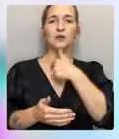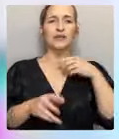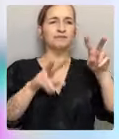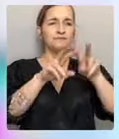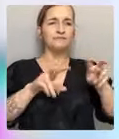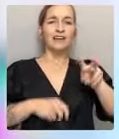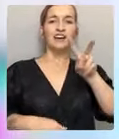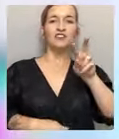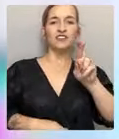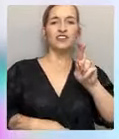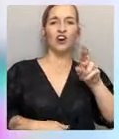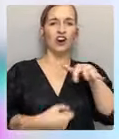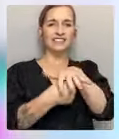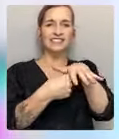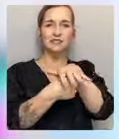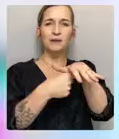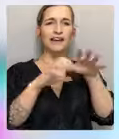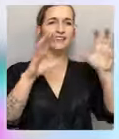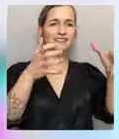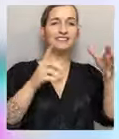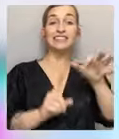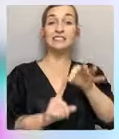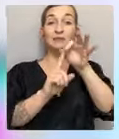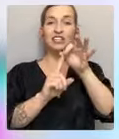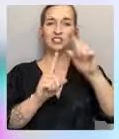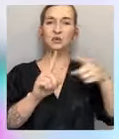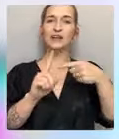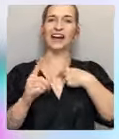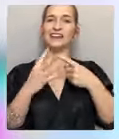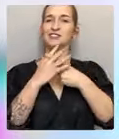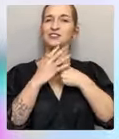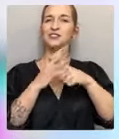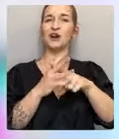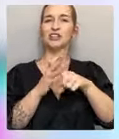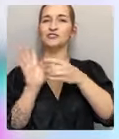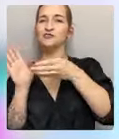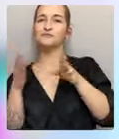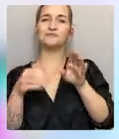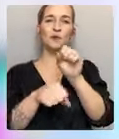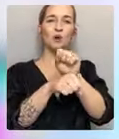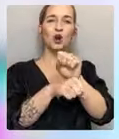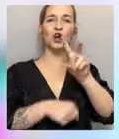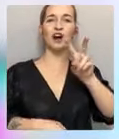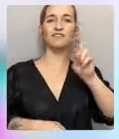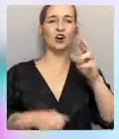We really looked at the VR space, especially when I started to work on the headset again.